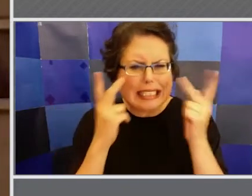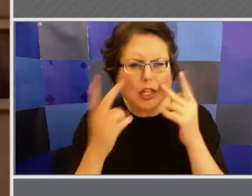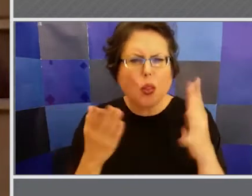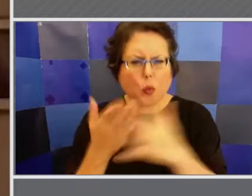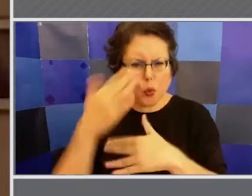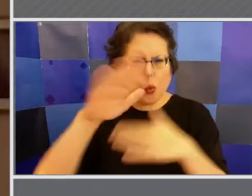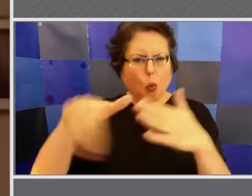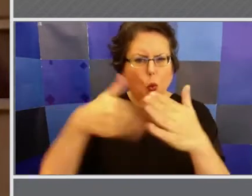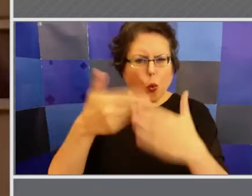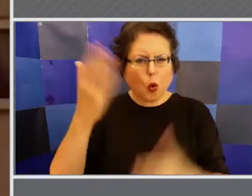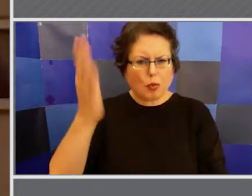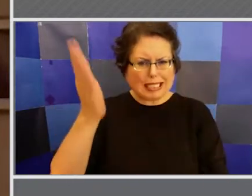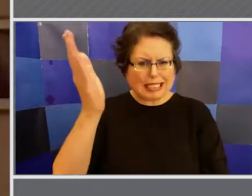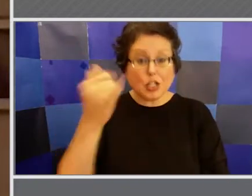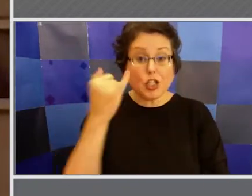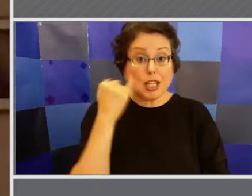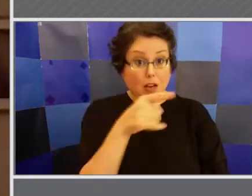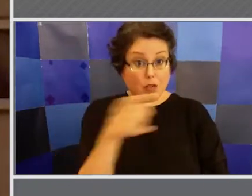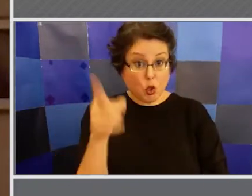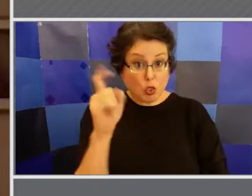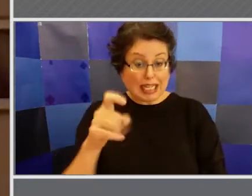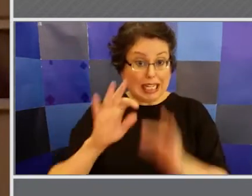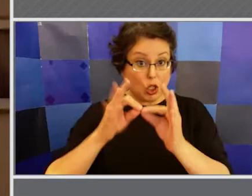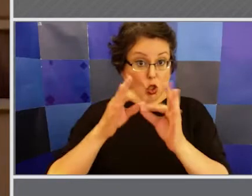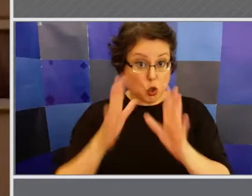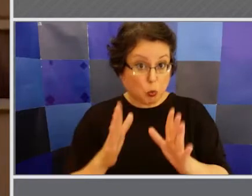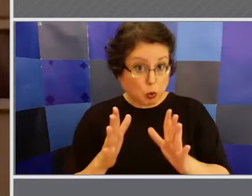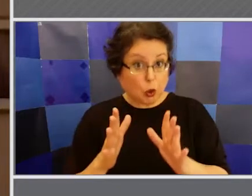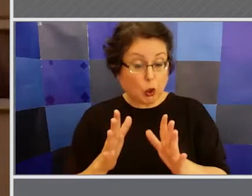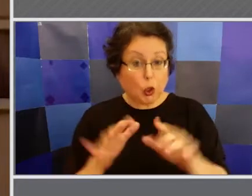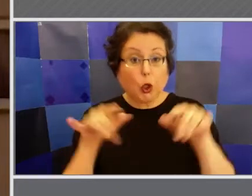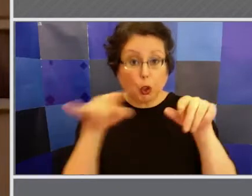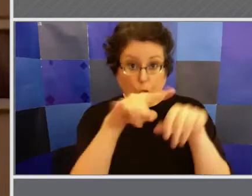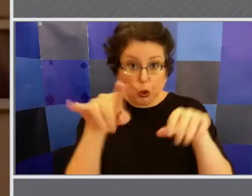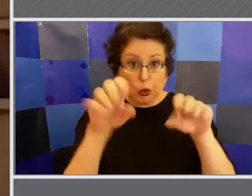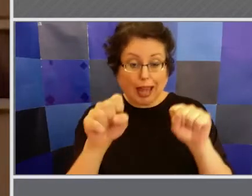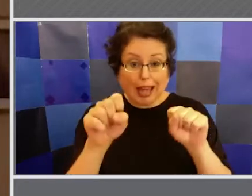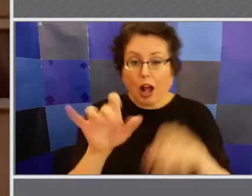If you do need interpretation services you can hover over their names.